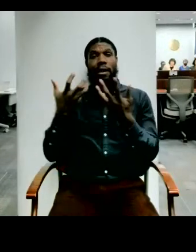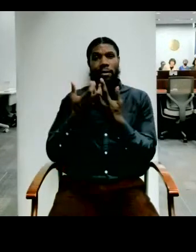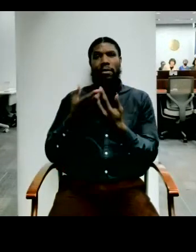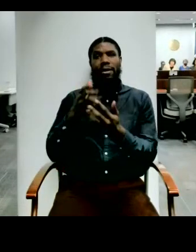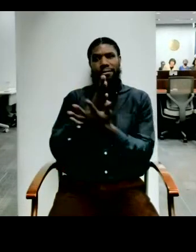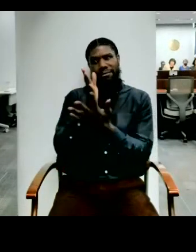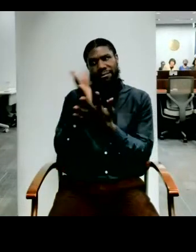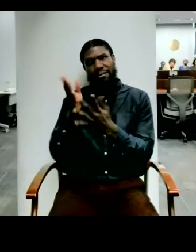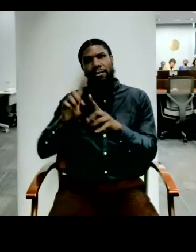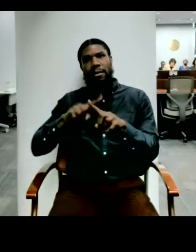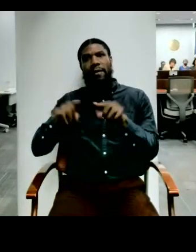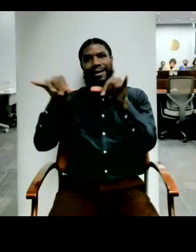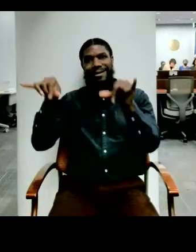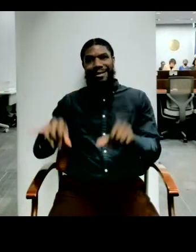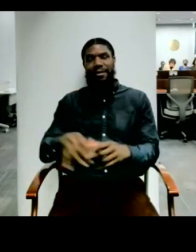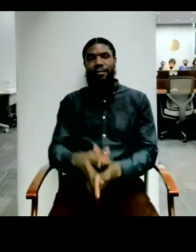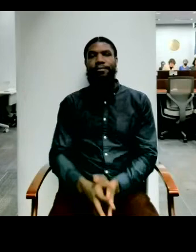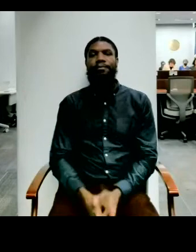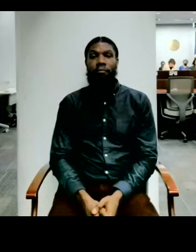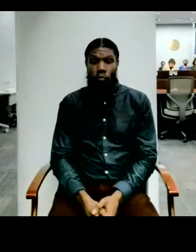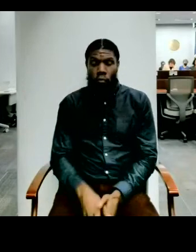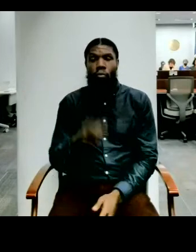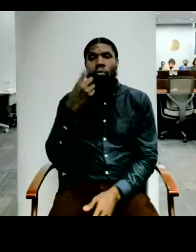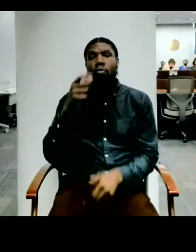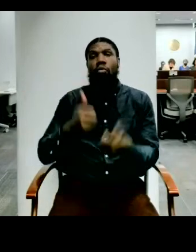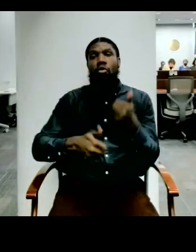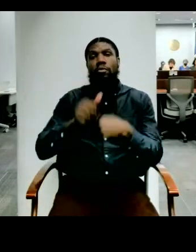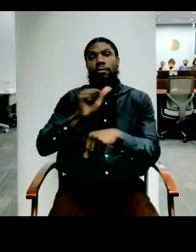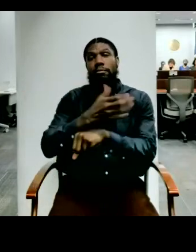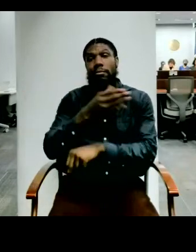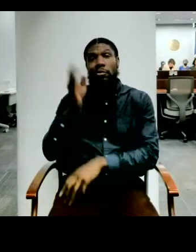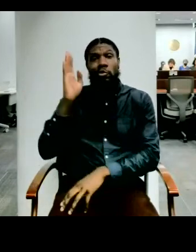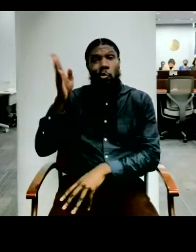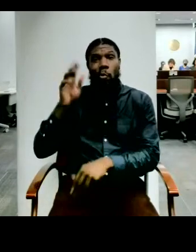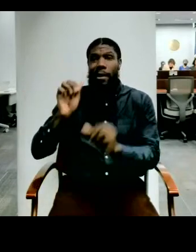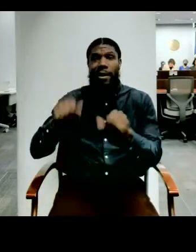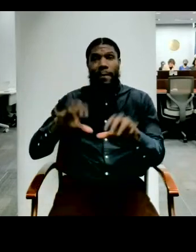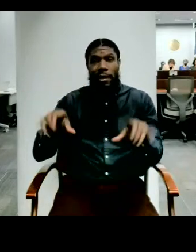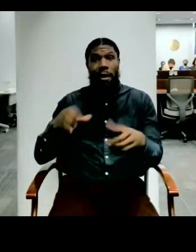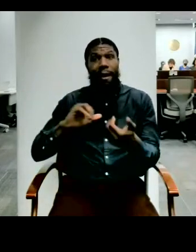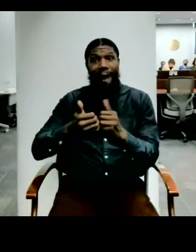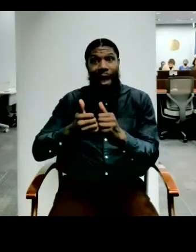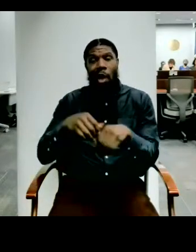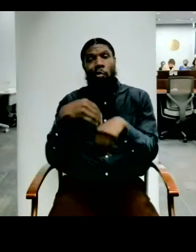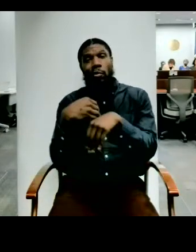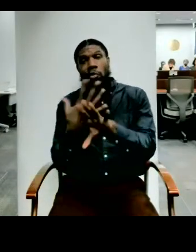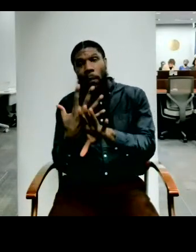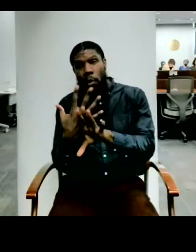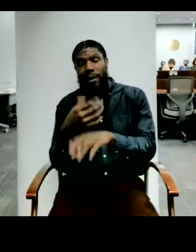learned that um most jobs and testimony can be done remotely, but I'm already hearing employers